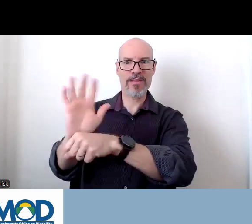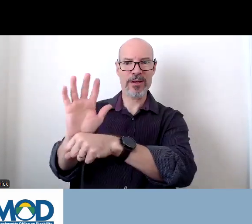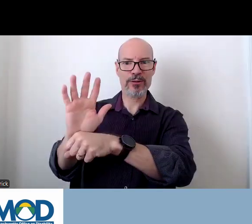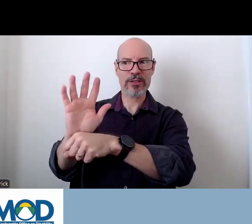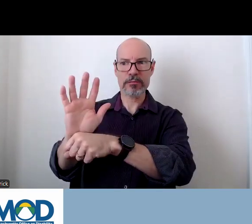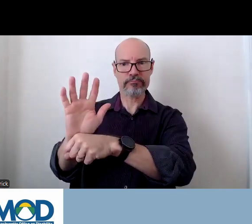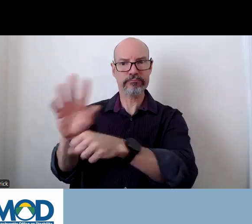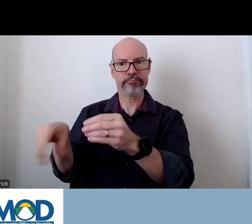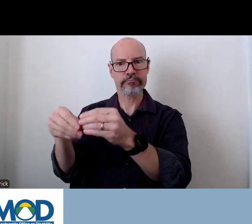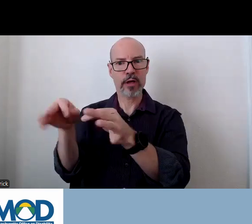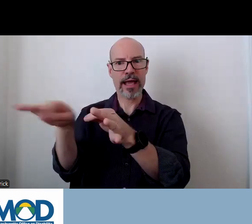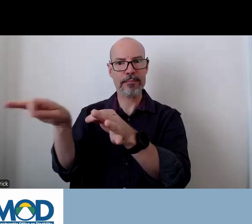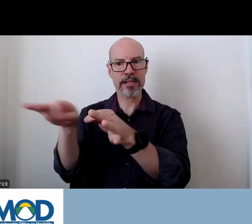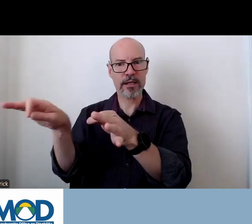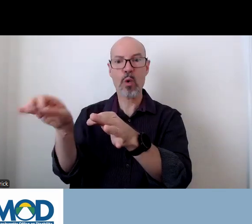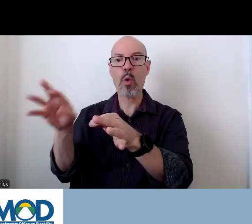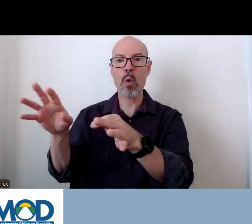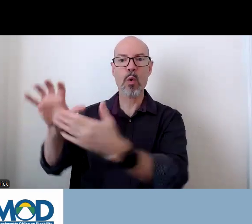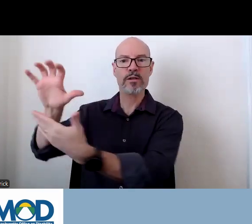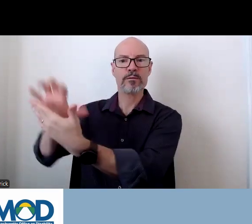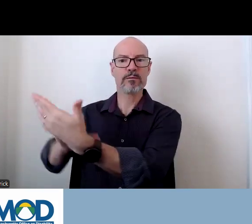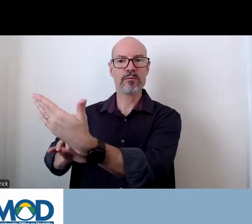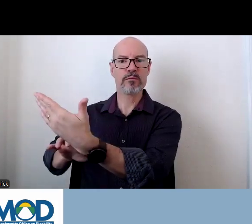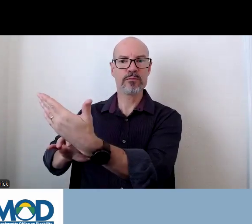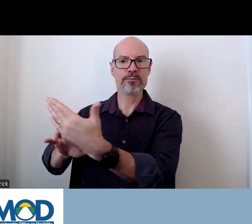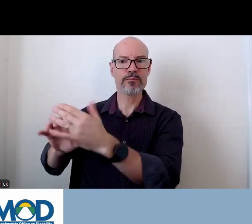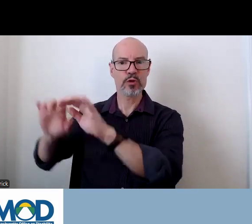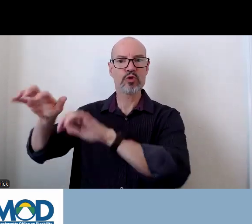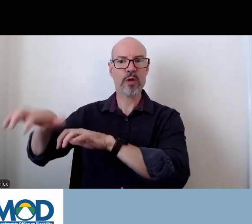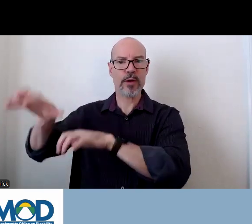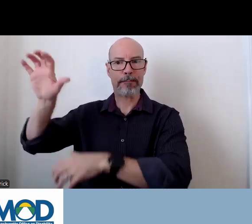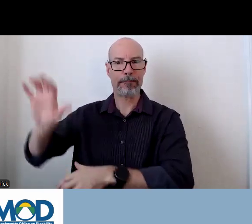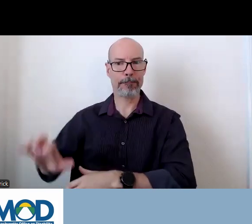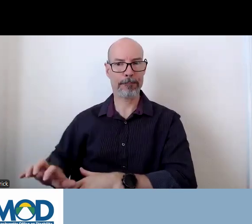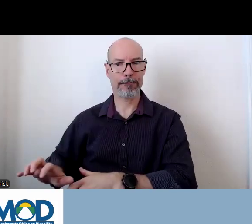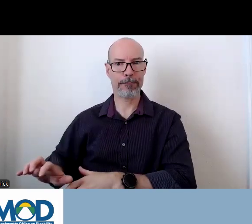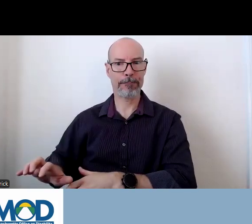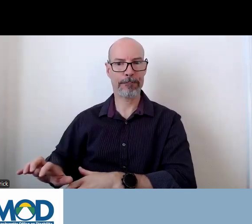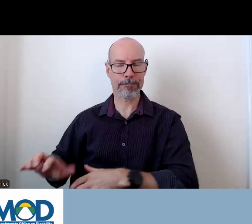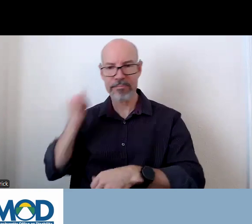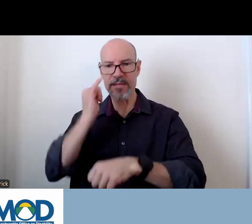posting includes closed captions, or transcripts, depending on the situation. If there's content that's